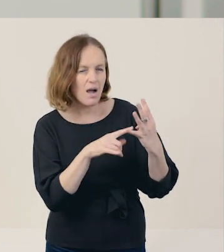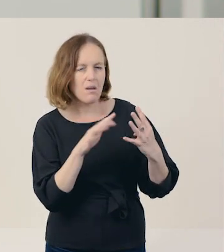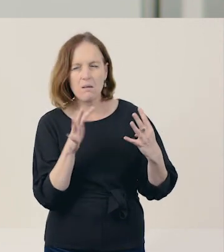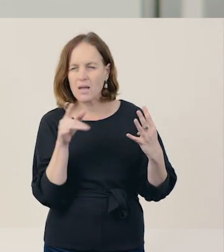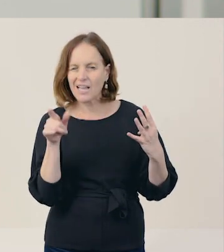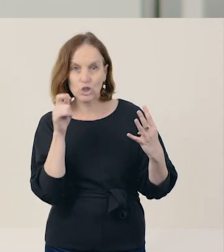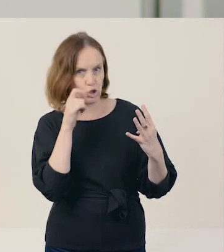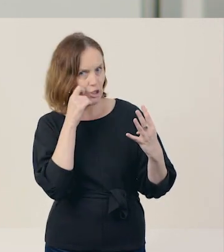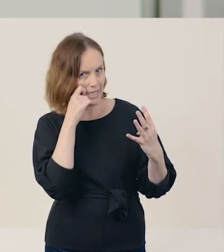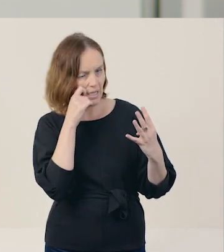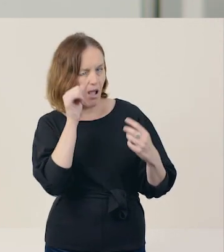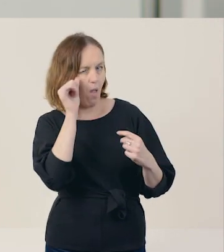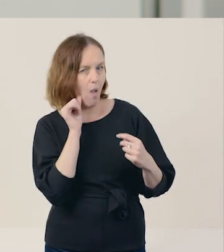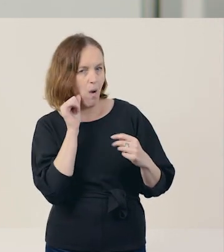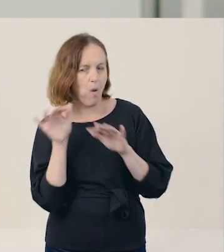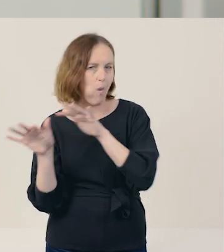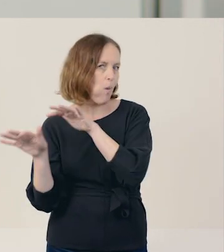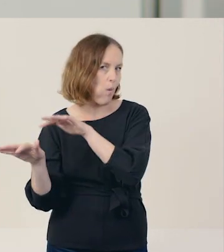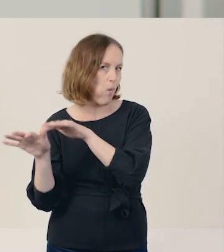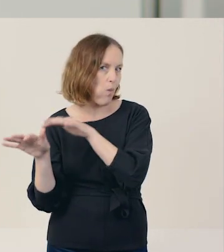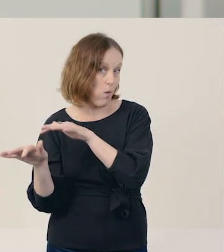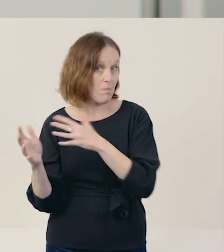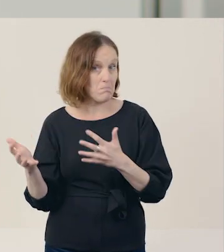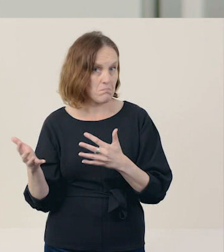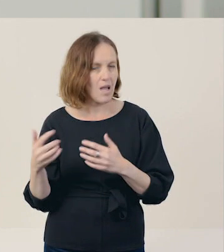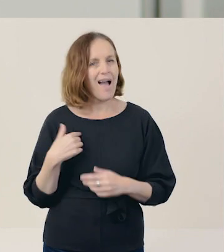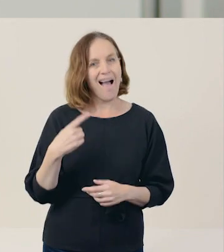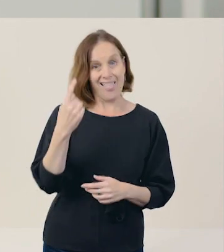You may have thought he is cheeky, or cunning, or a prankster.